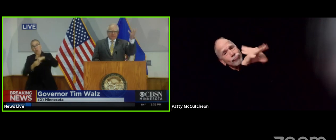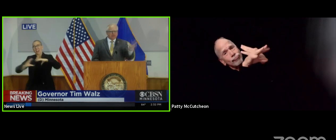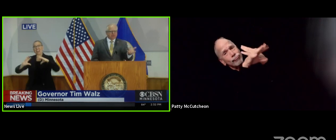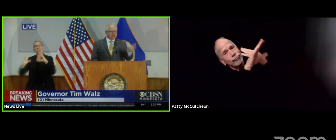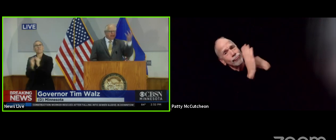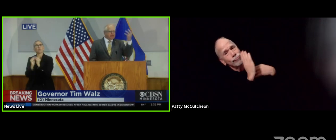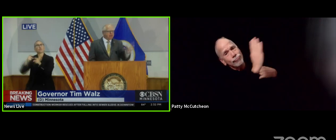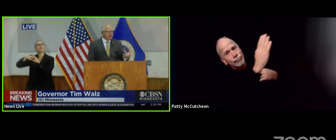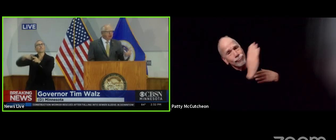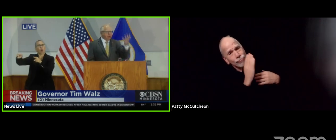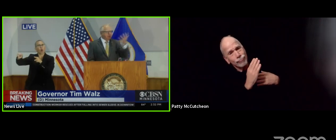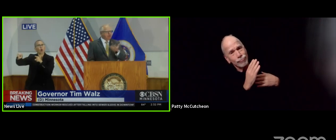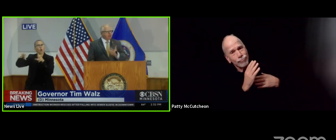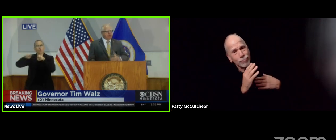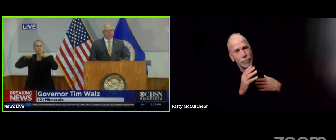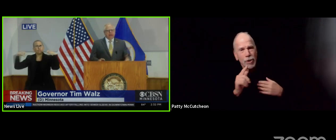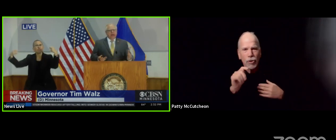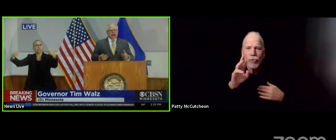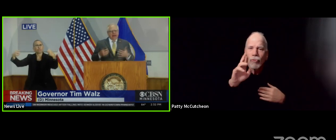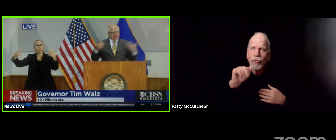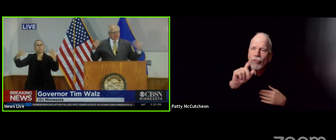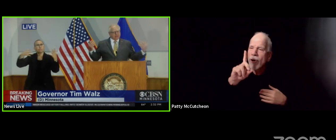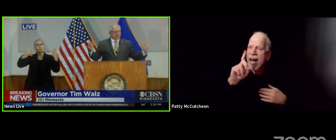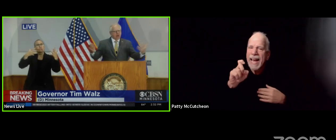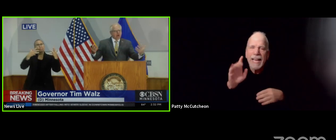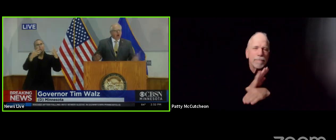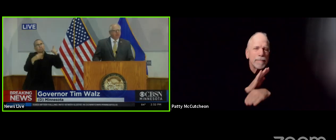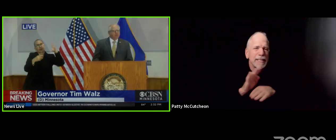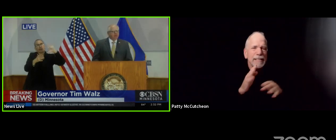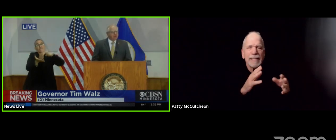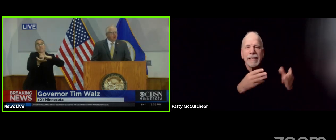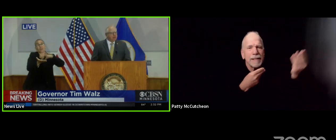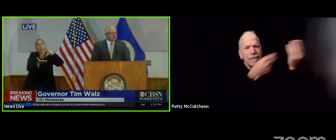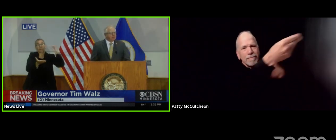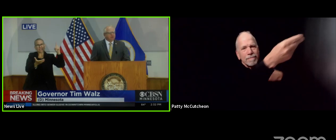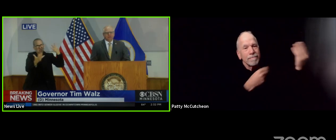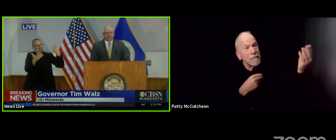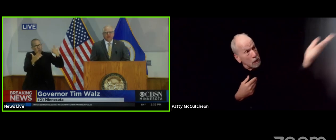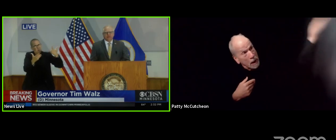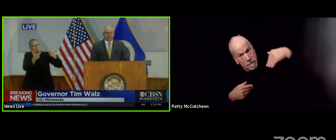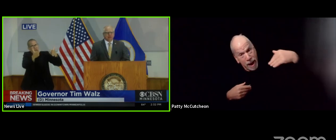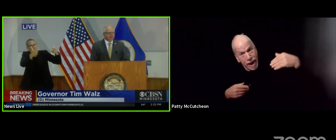IT'S ASTRO SENECA, MERCK, WHATEVER IT WOULD BE, I ASKED THEM TO PUT ALL OF THEIR FOLKS ON THERE, ^ I BELIEVE THERE'S